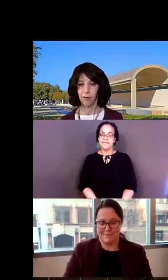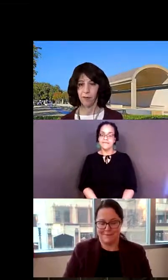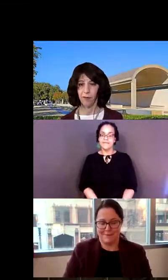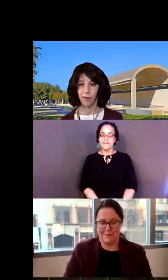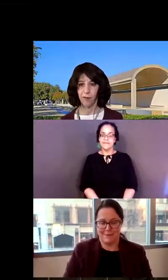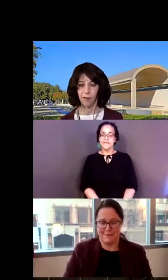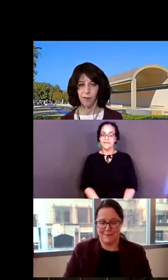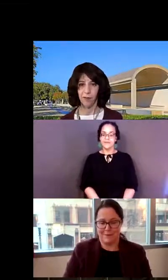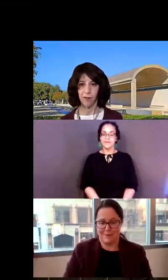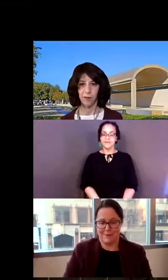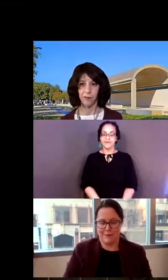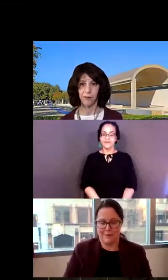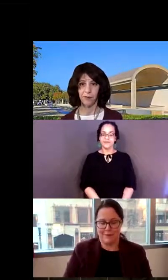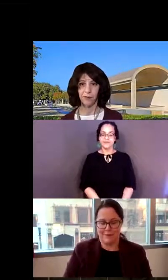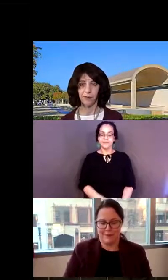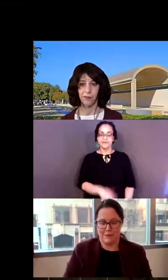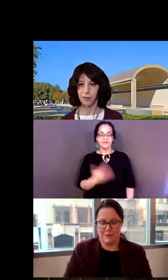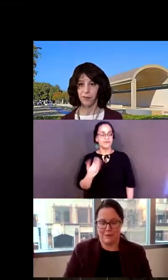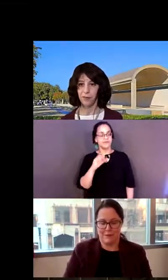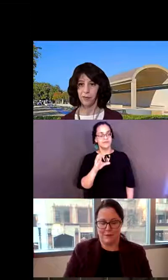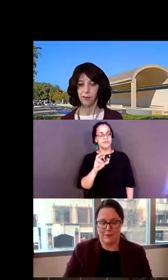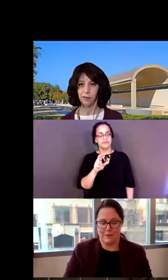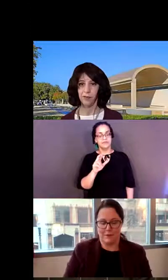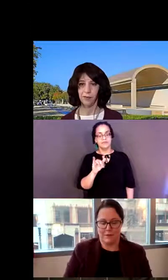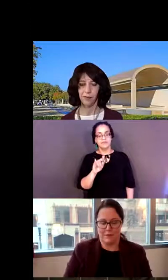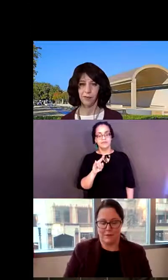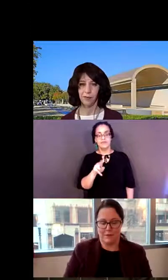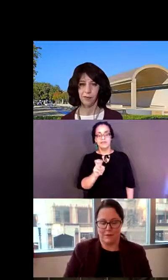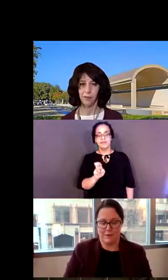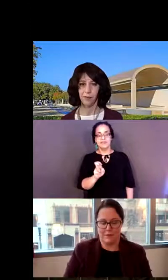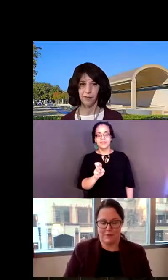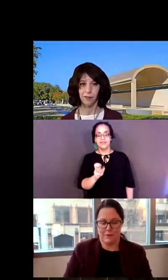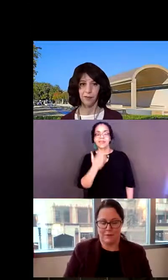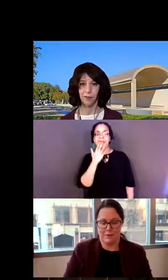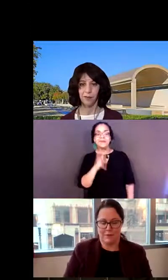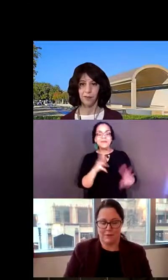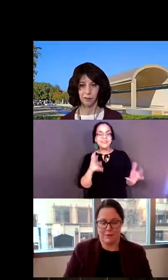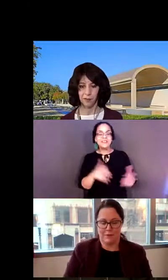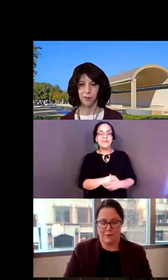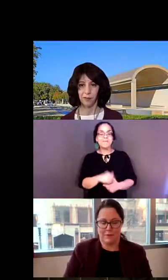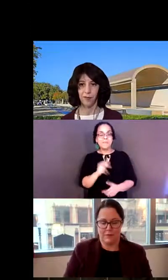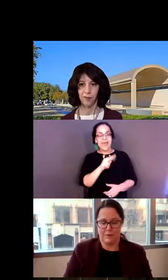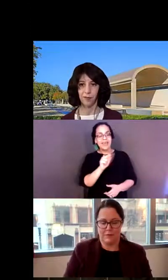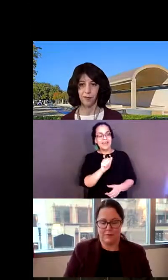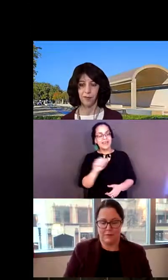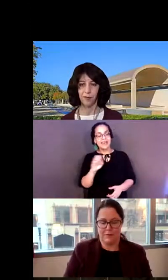Well, this is Christine back on screen again, thank you so much